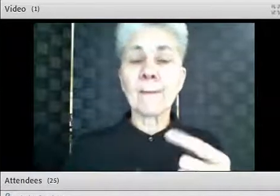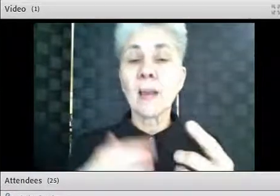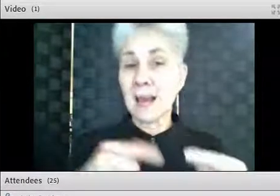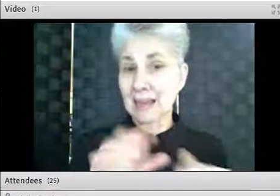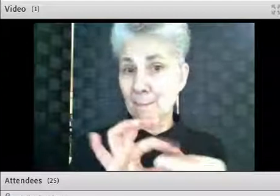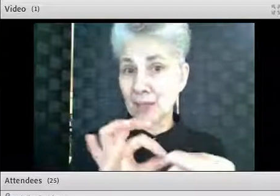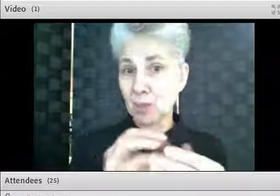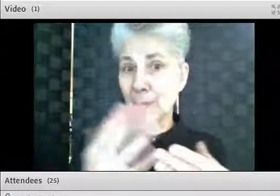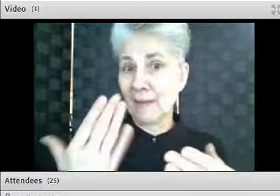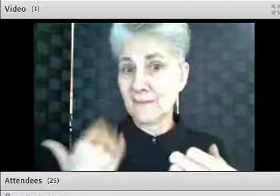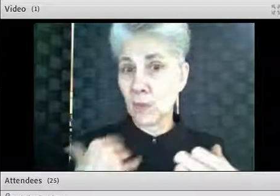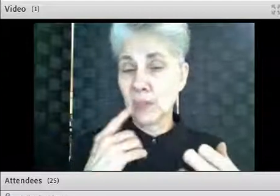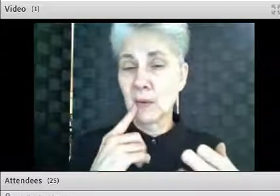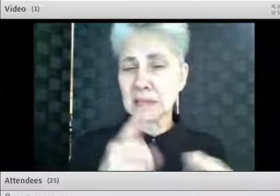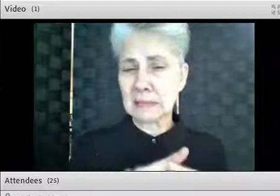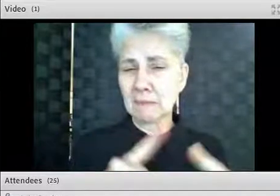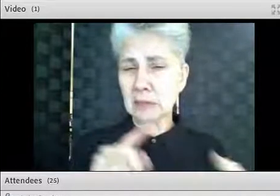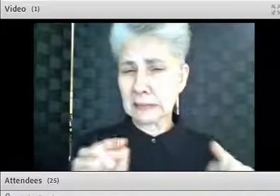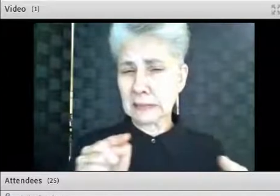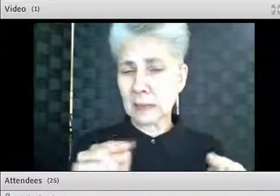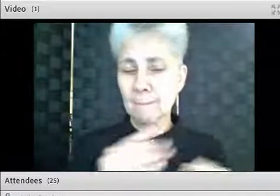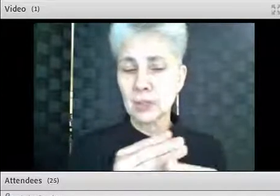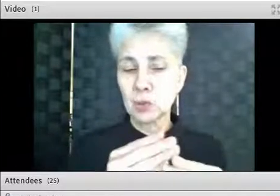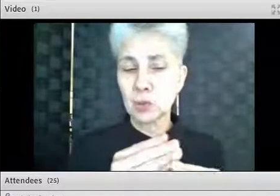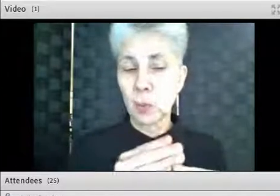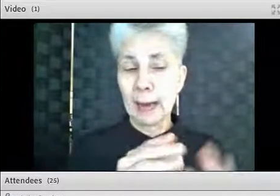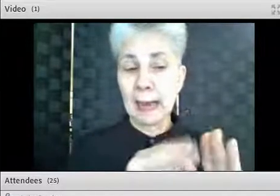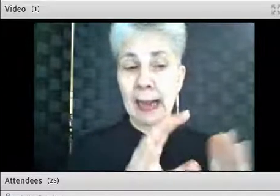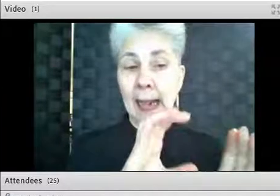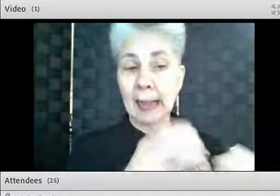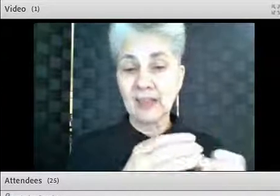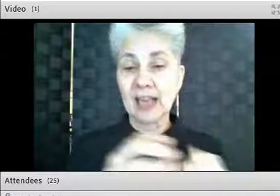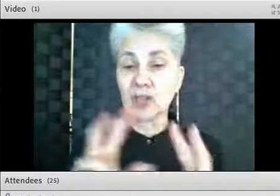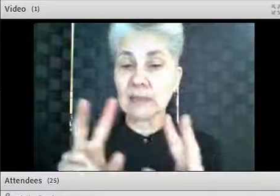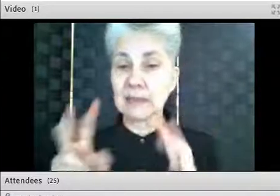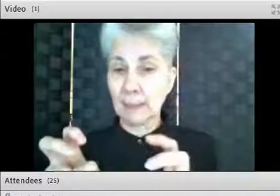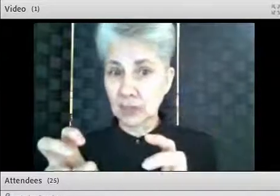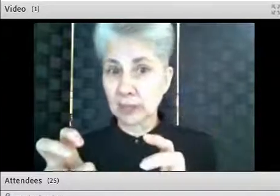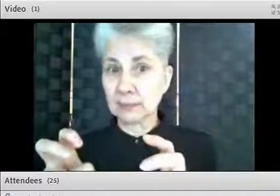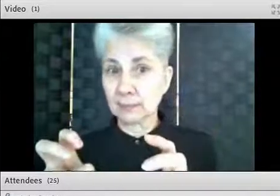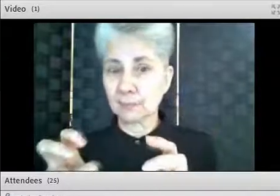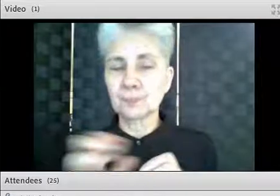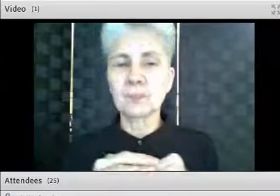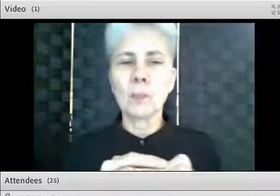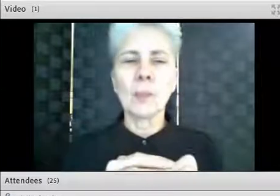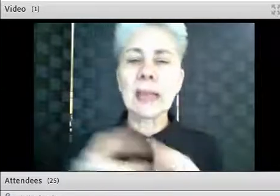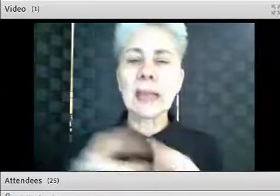between classification and subject headings. Obviously with subject headings we use terms, right,